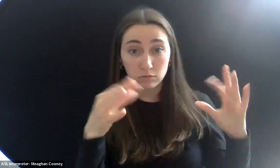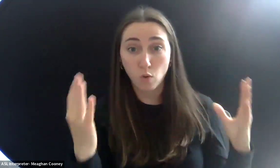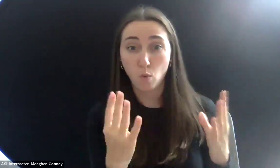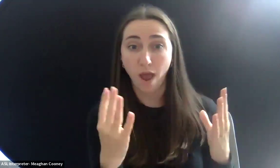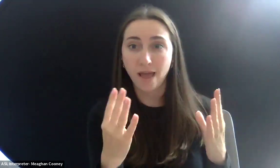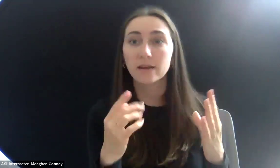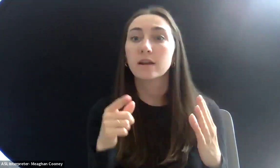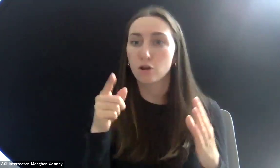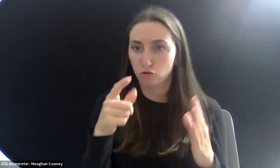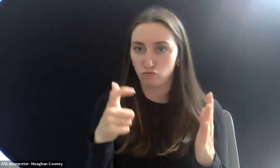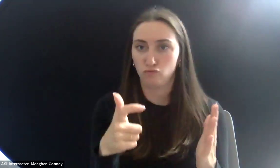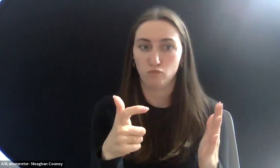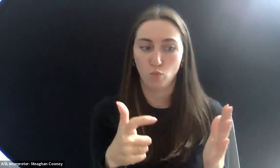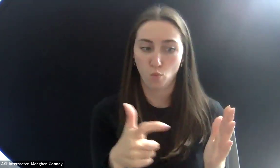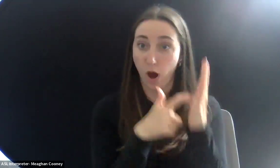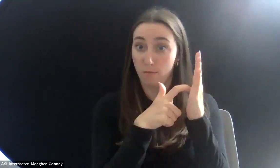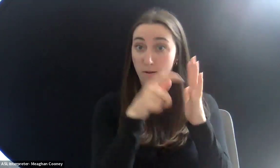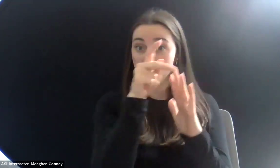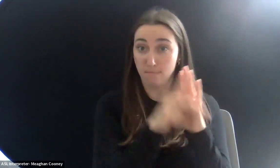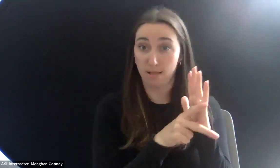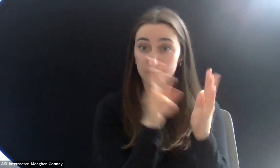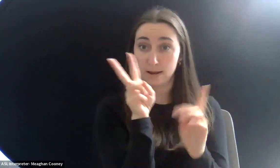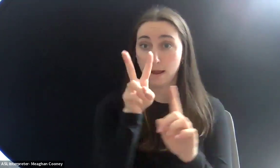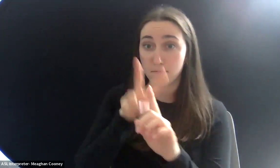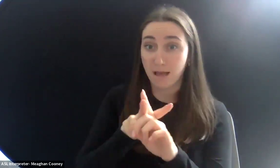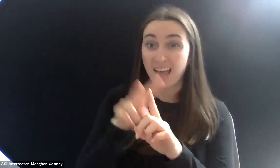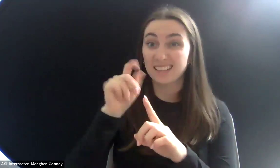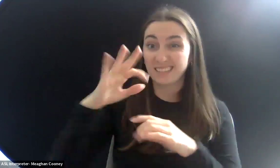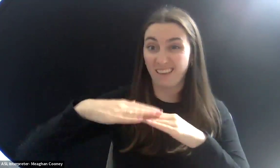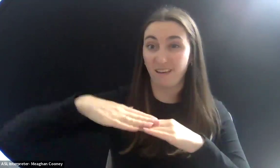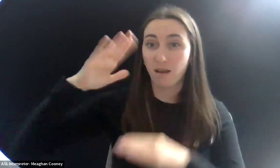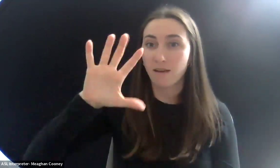of the policy apply where a project clears 50 acres or more of land.